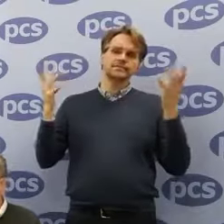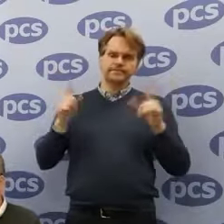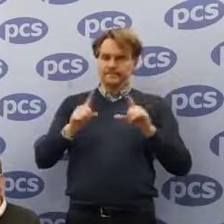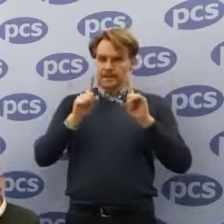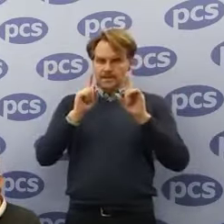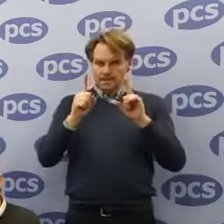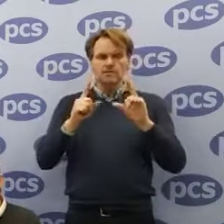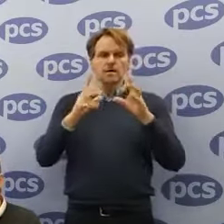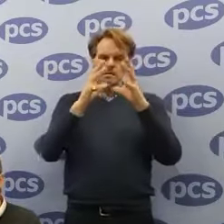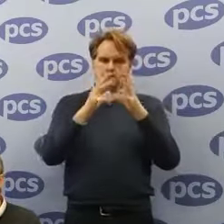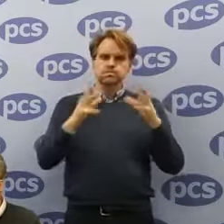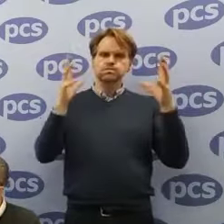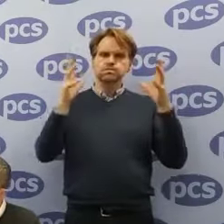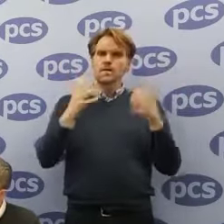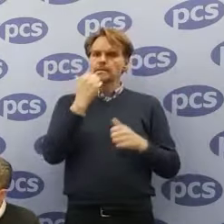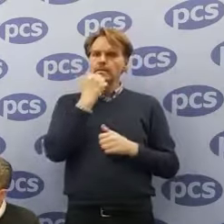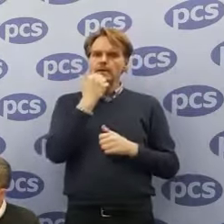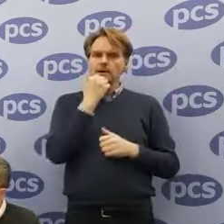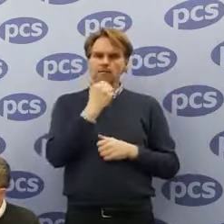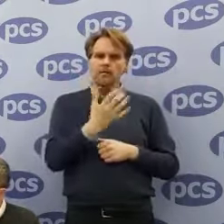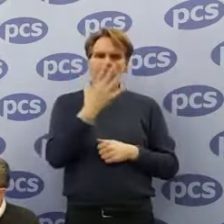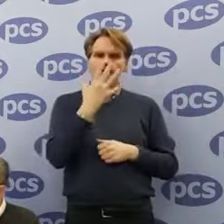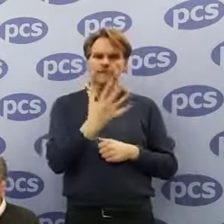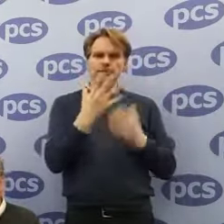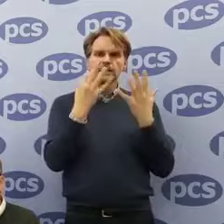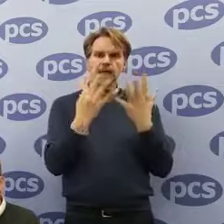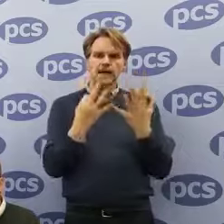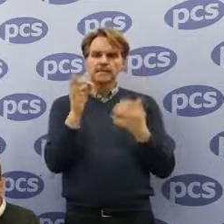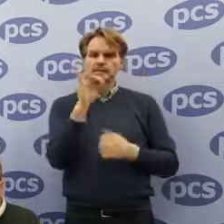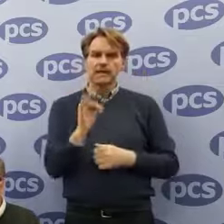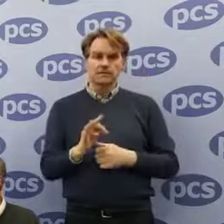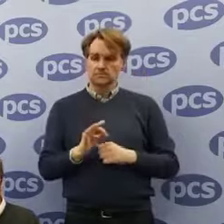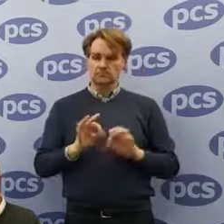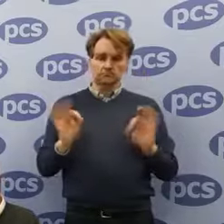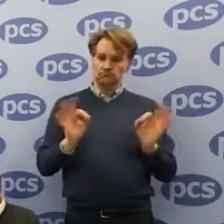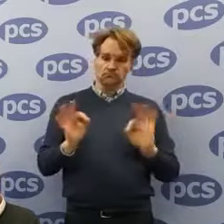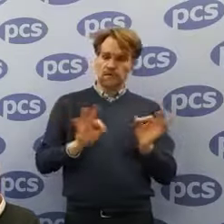large percentage who chose not to vote and we have got to engage with those